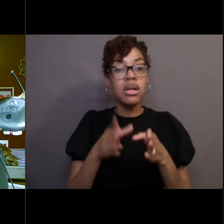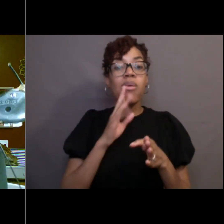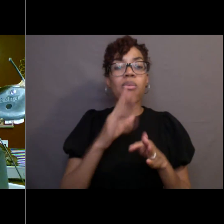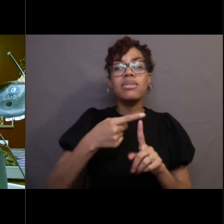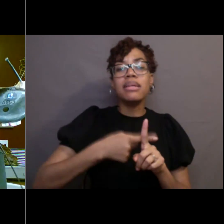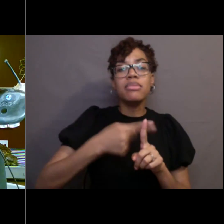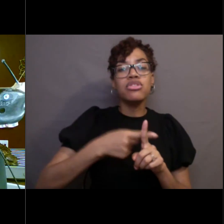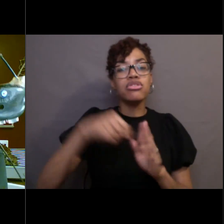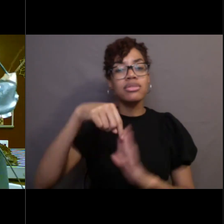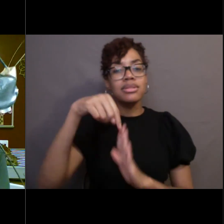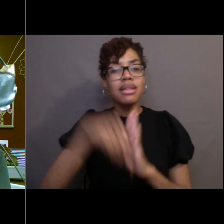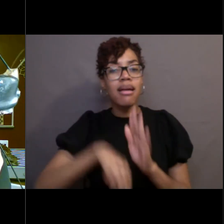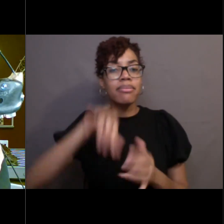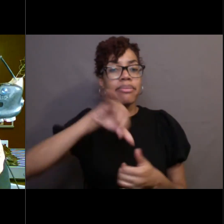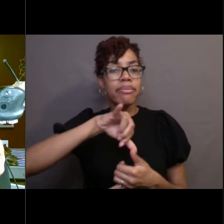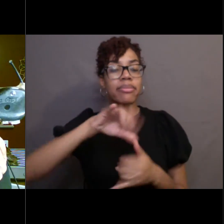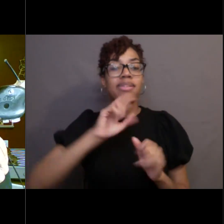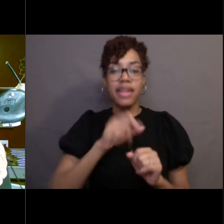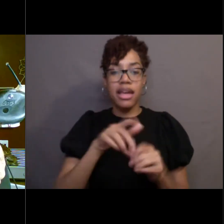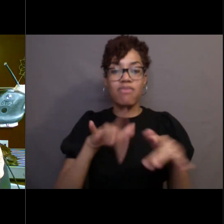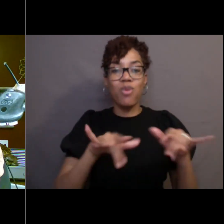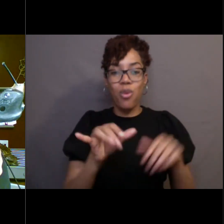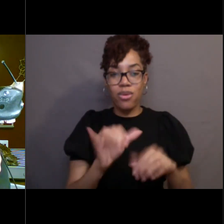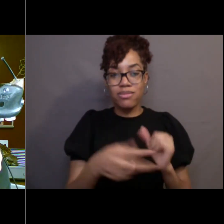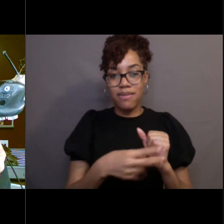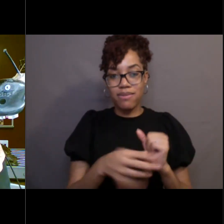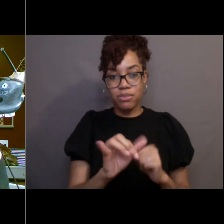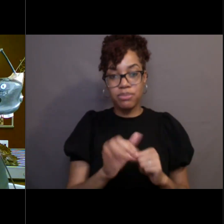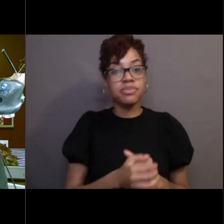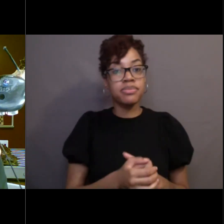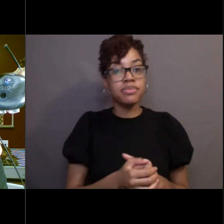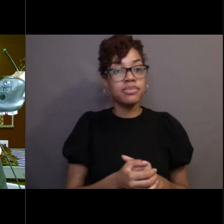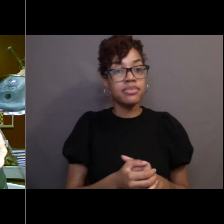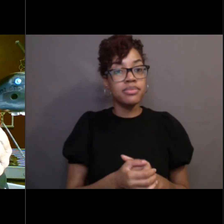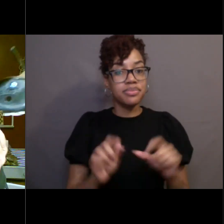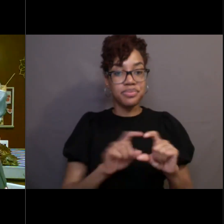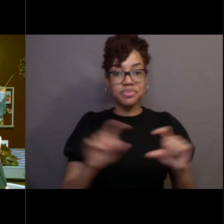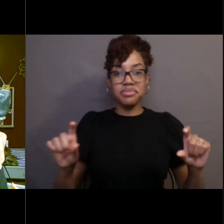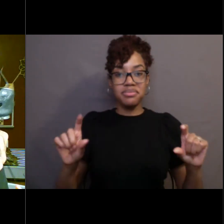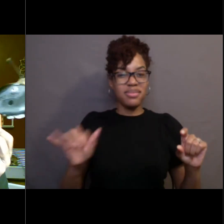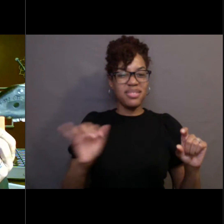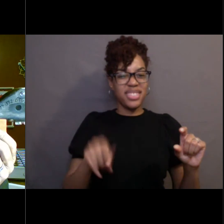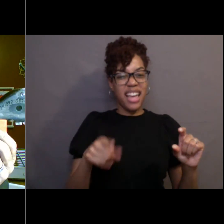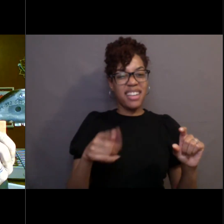clearly doesn't look manufactured in a plant or anything like that. It looks a little bit of a Frankenstein look to it.